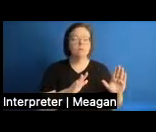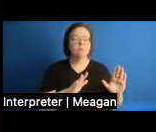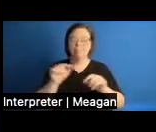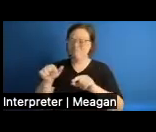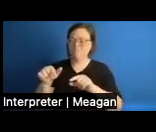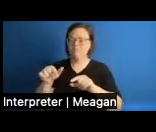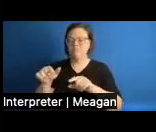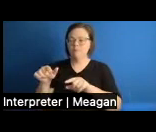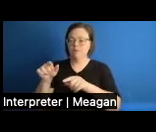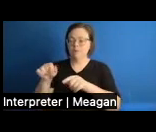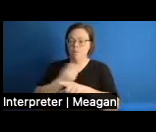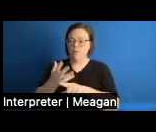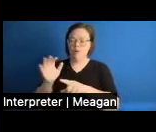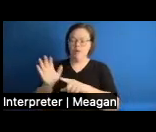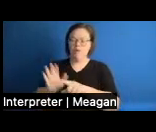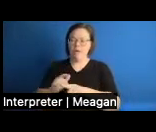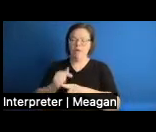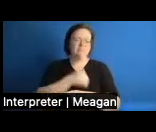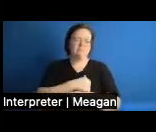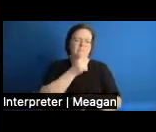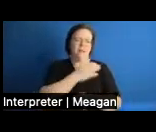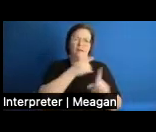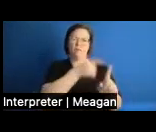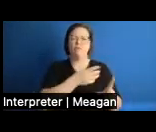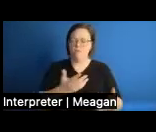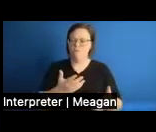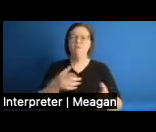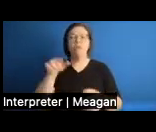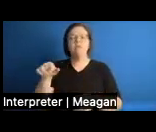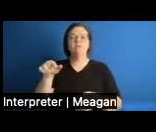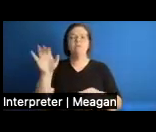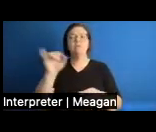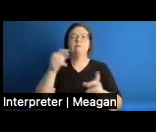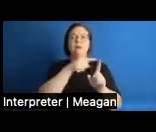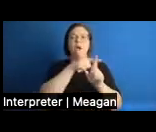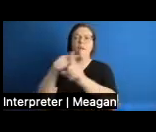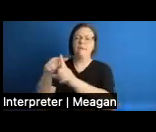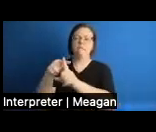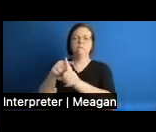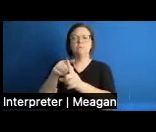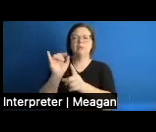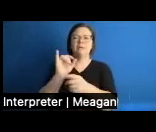And this poem kind of became a compass point to me like a second north that I could move toward.